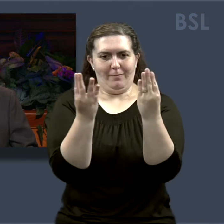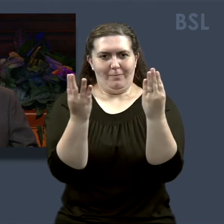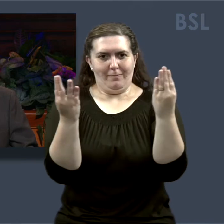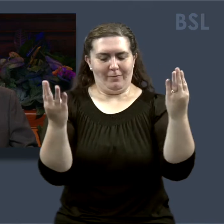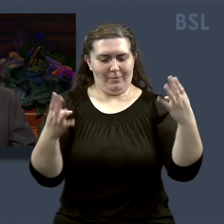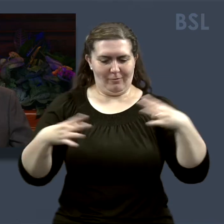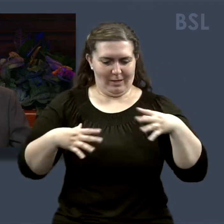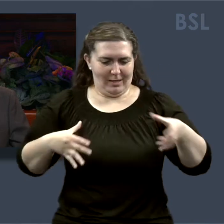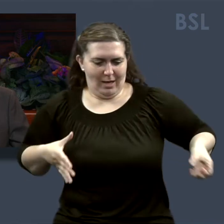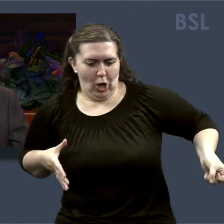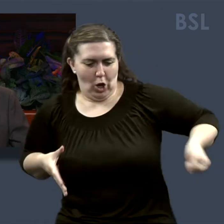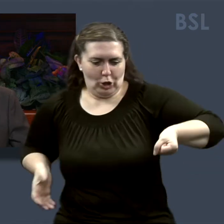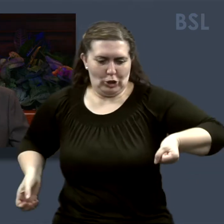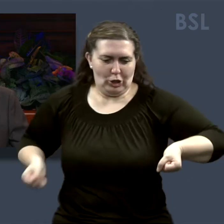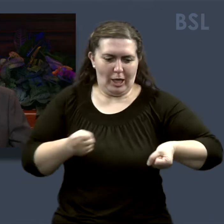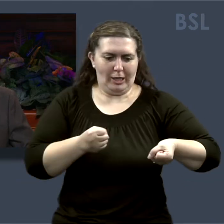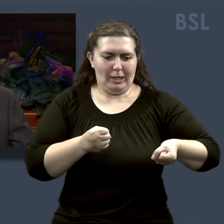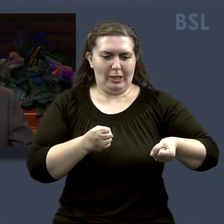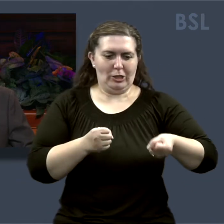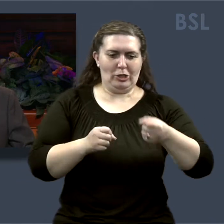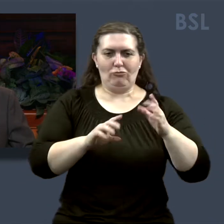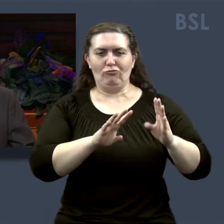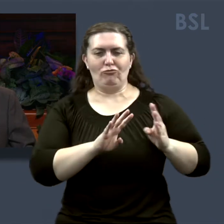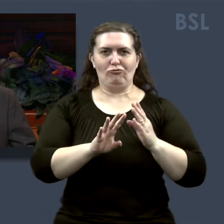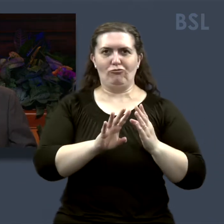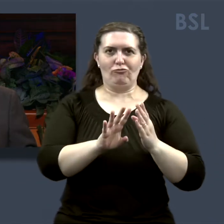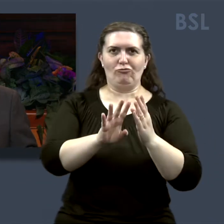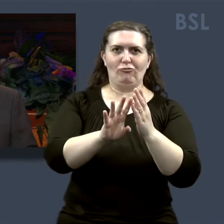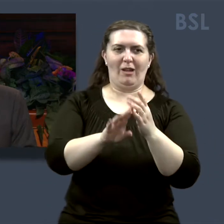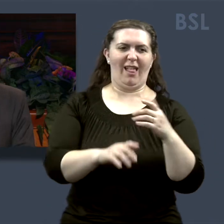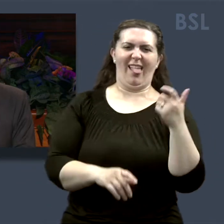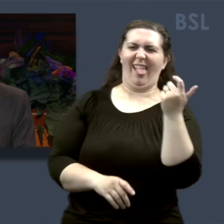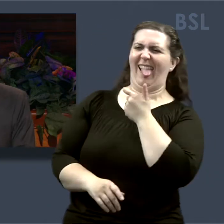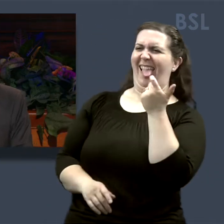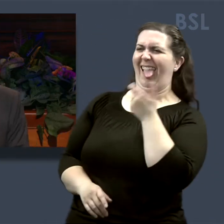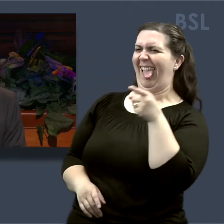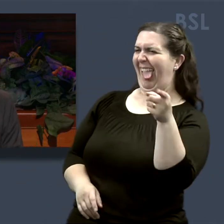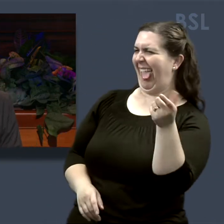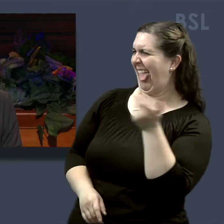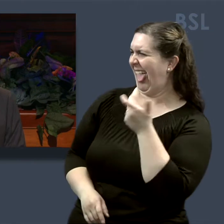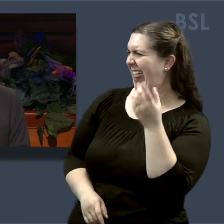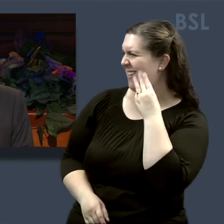As we gathered our luggage, he walked down the hall laughing.